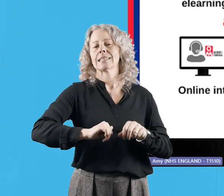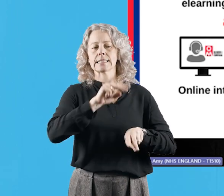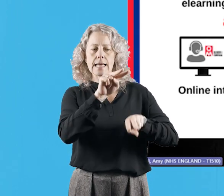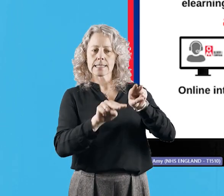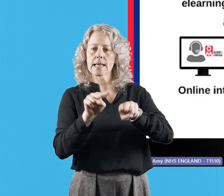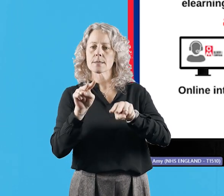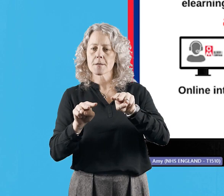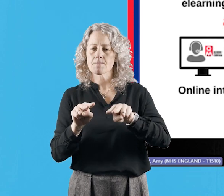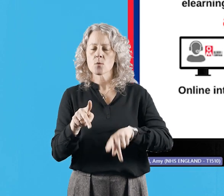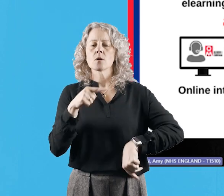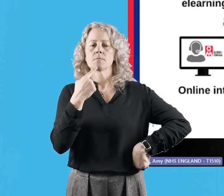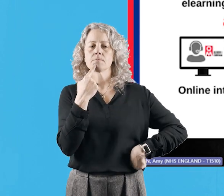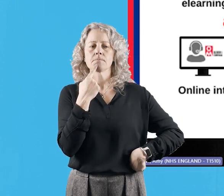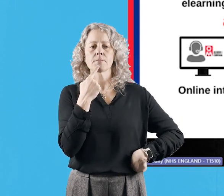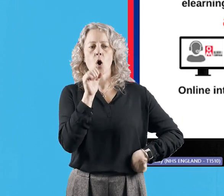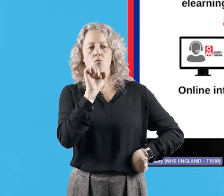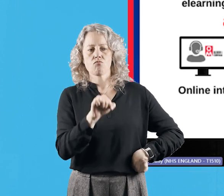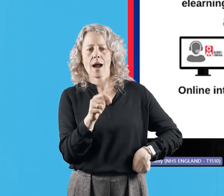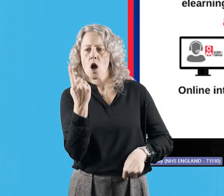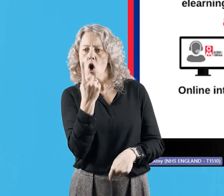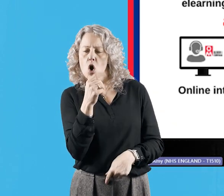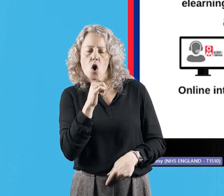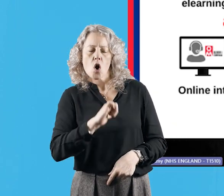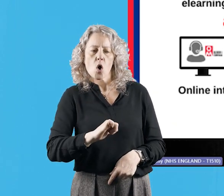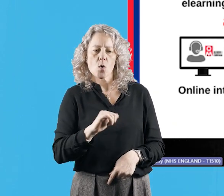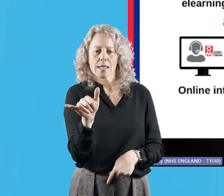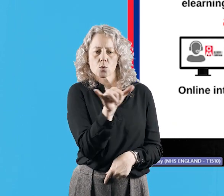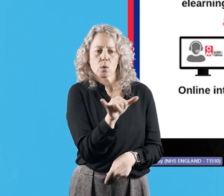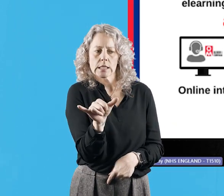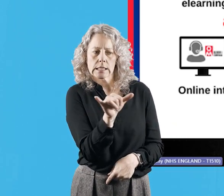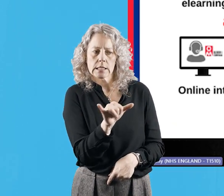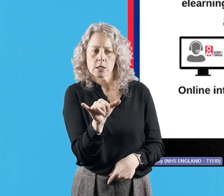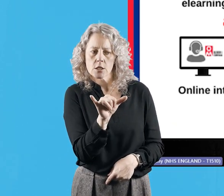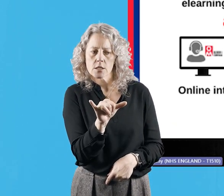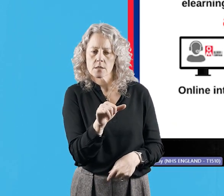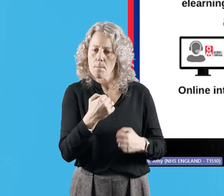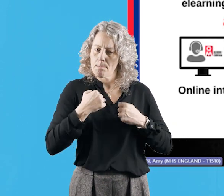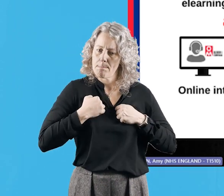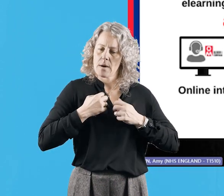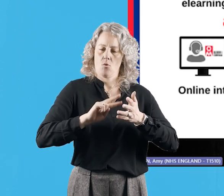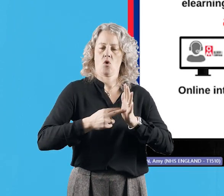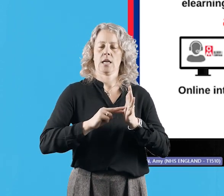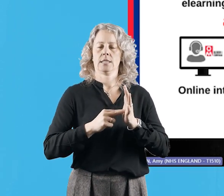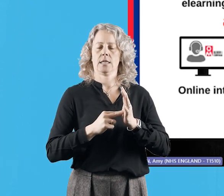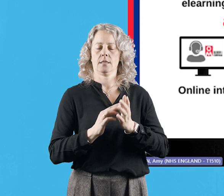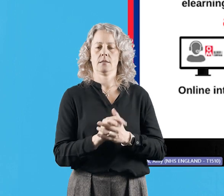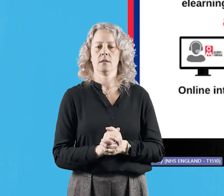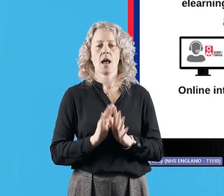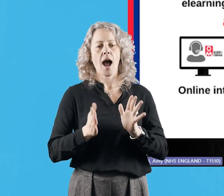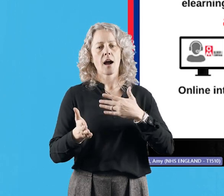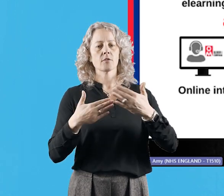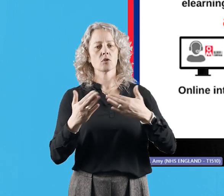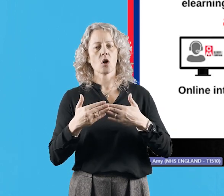training needs assessment to say who needs to do which training in my organisation. And they need to do that